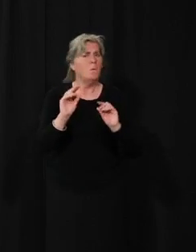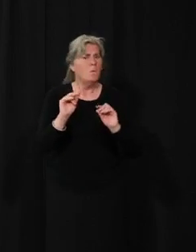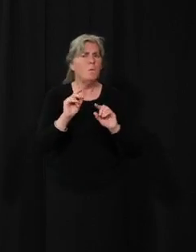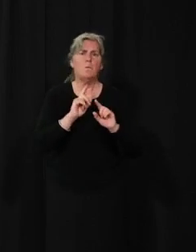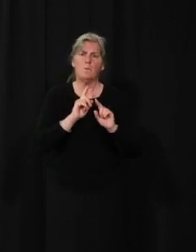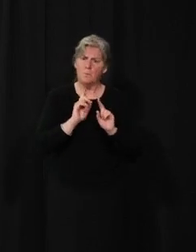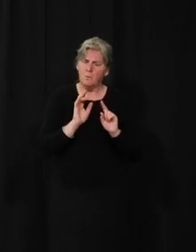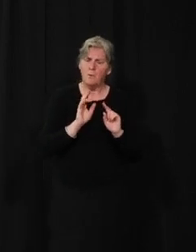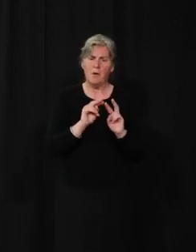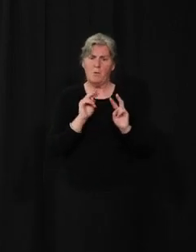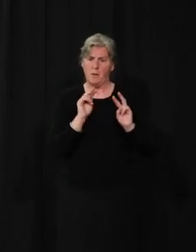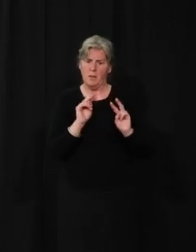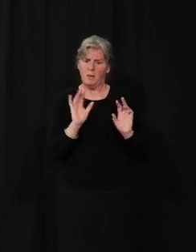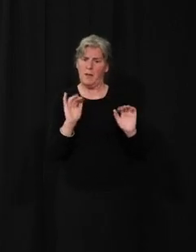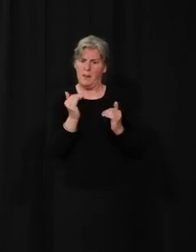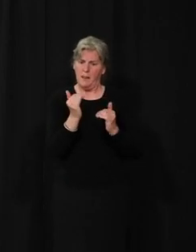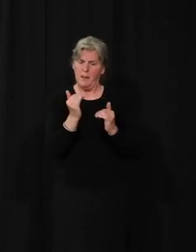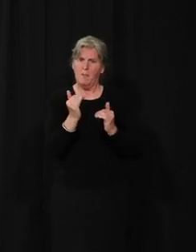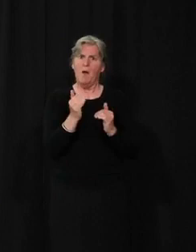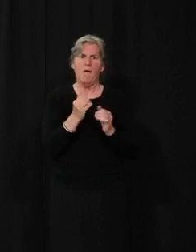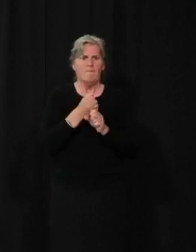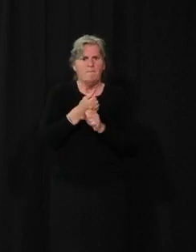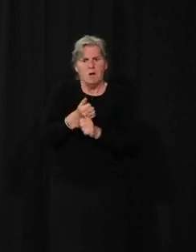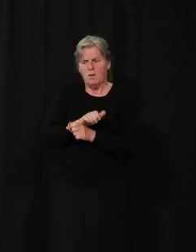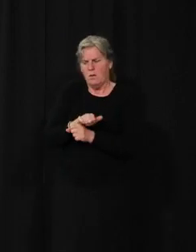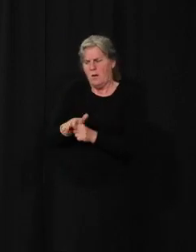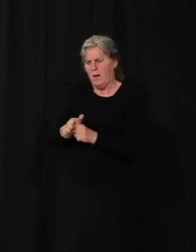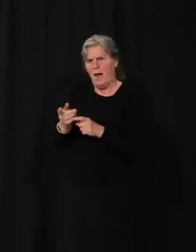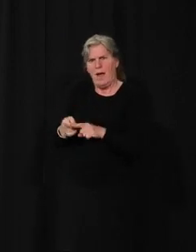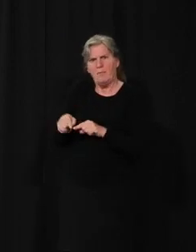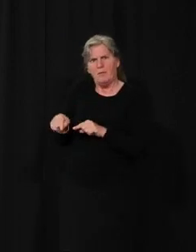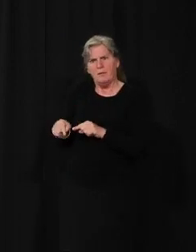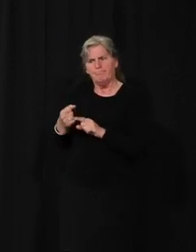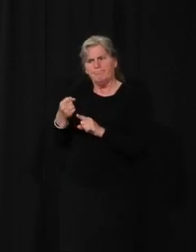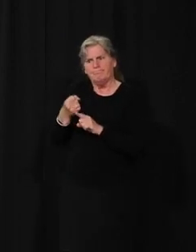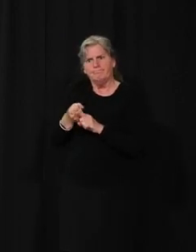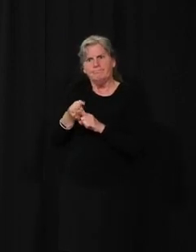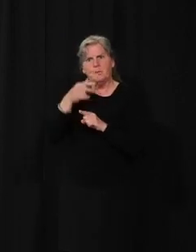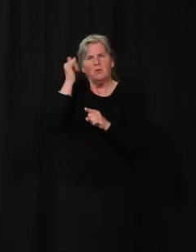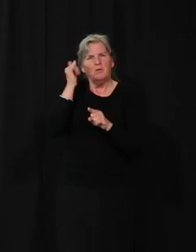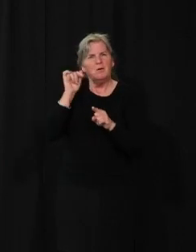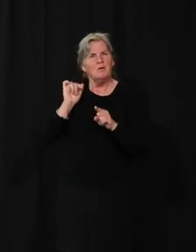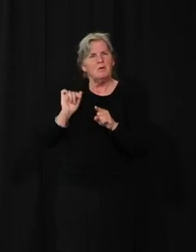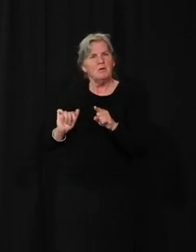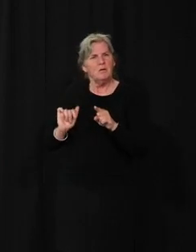these restrictions, they are bad on epidemiology and we believe that that is the right provision